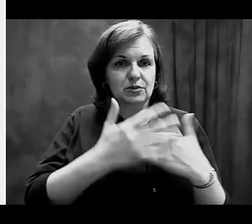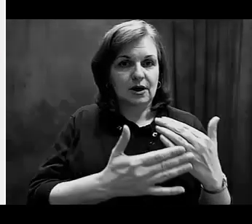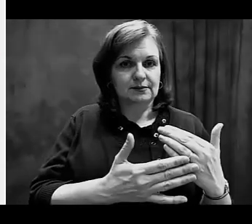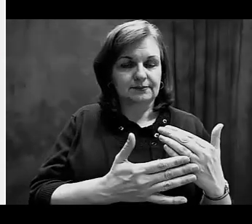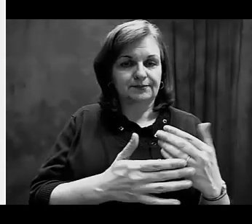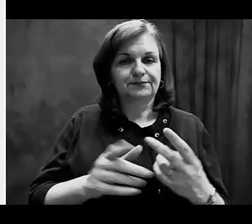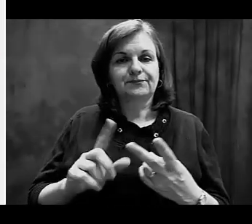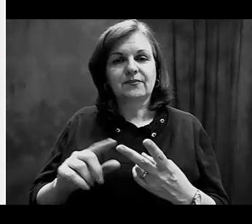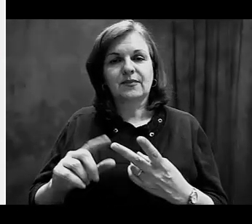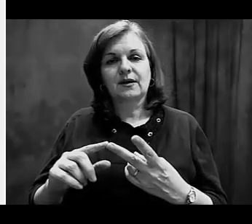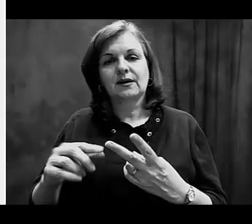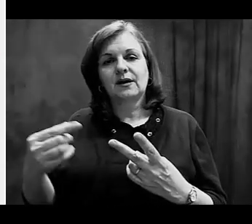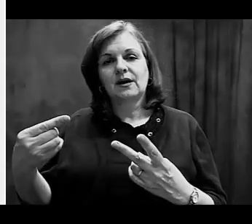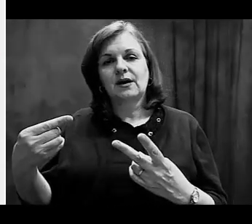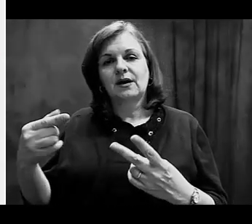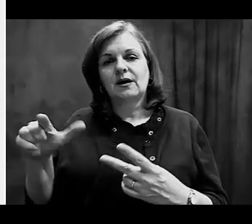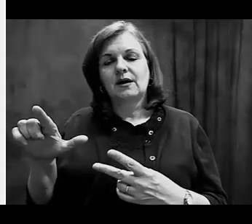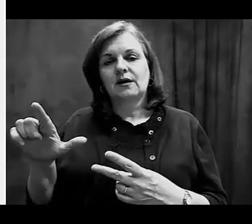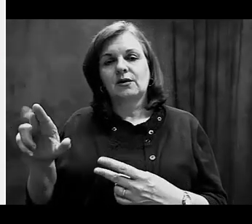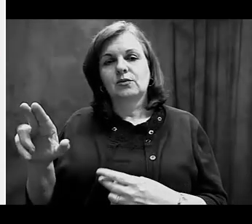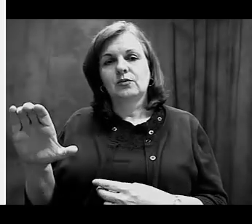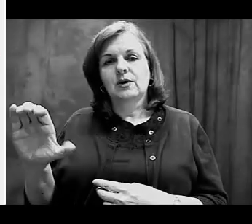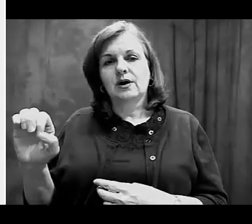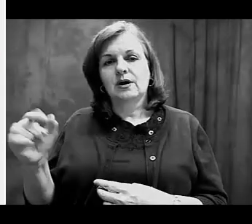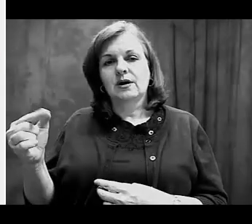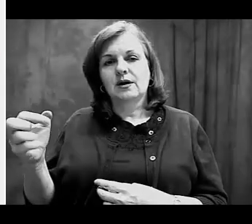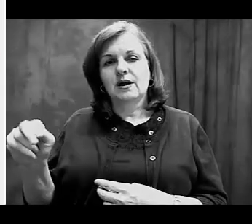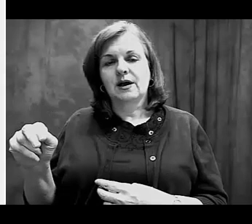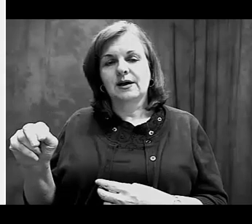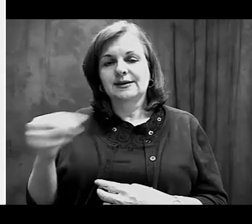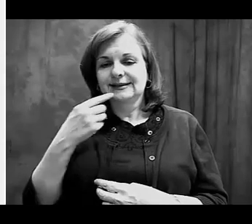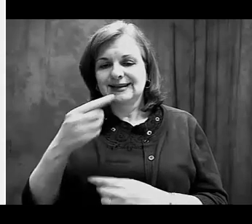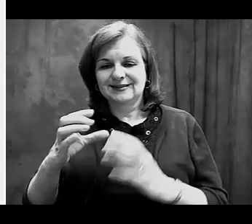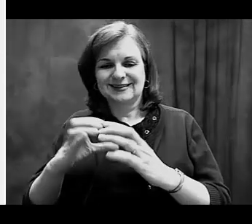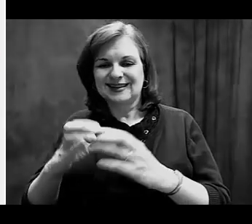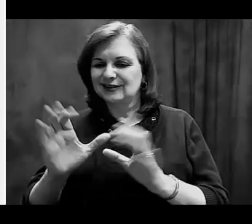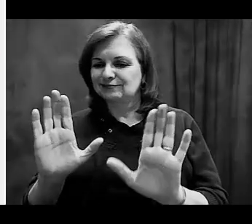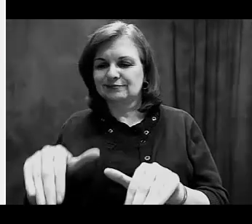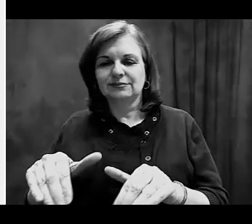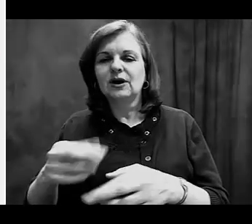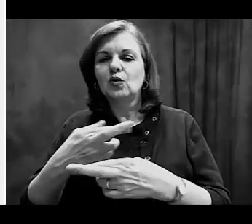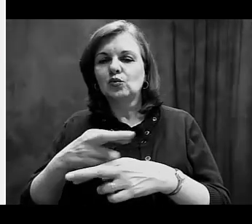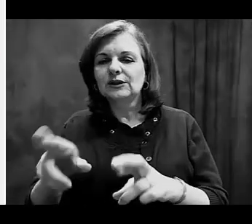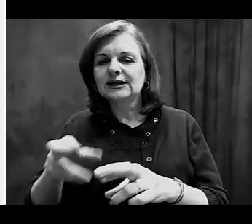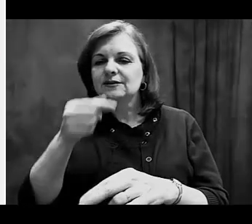bloodstream the glucagon tells cells to release that glucose